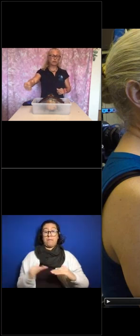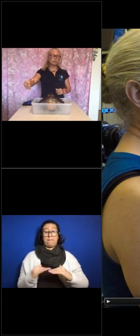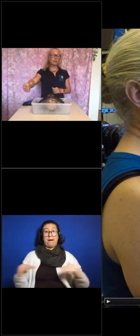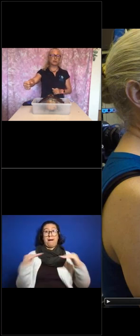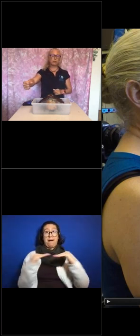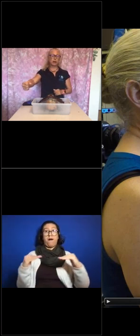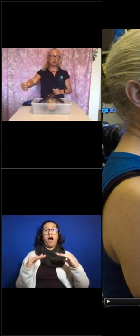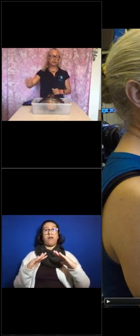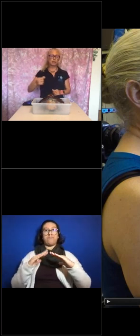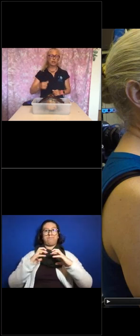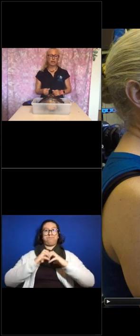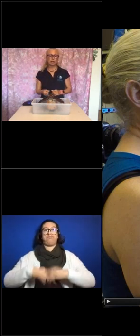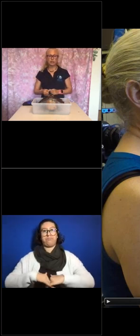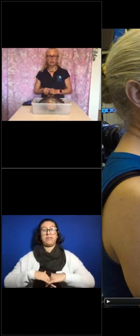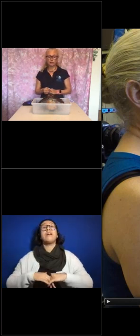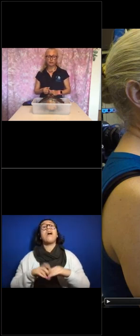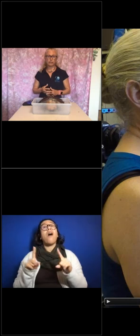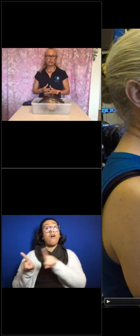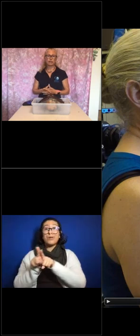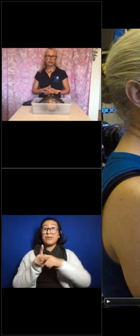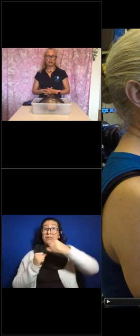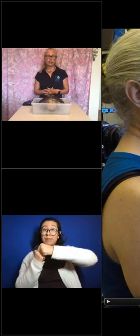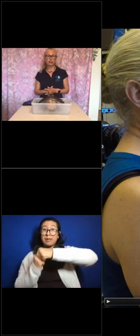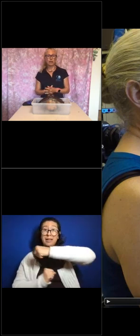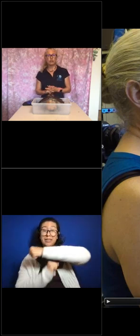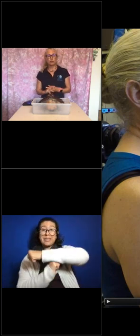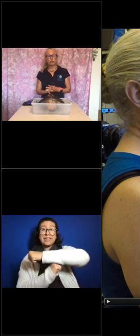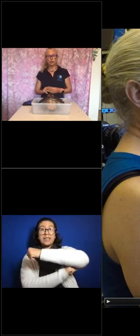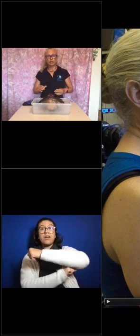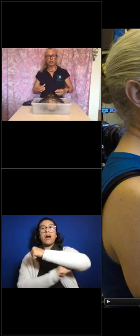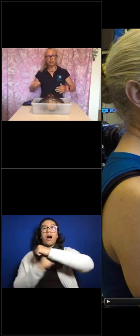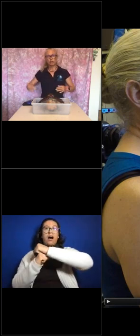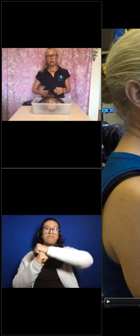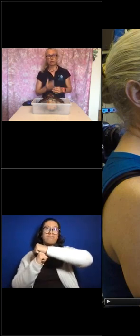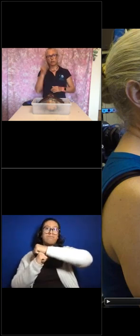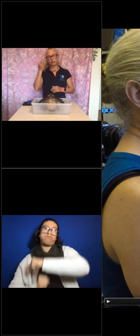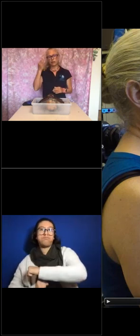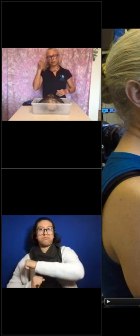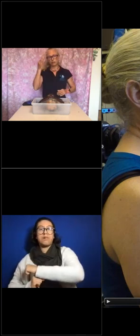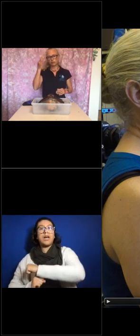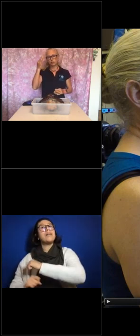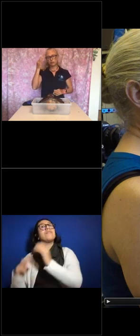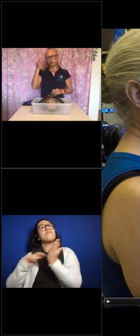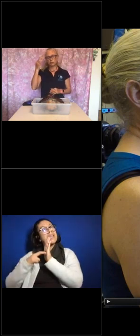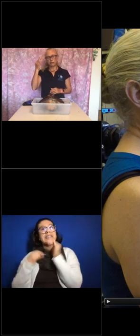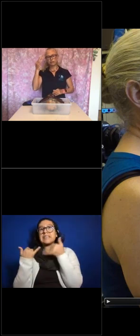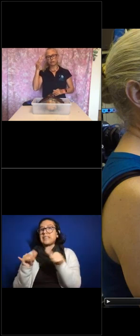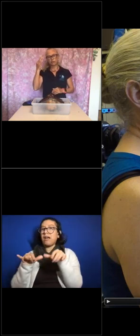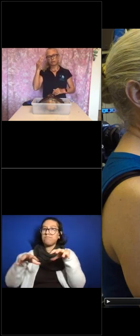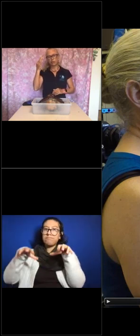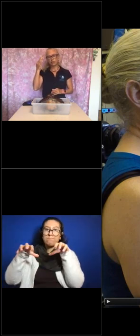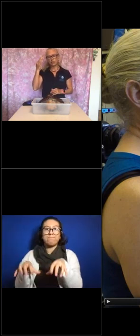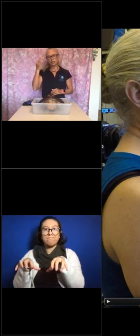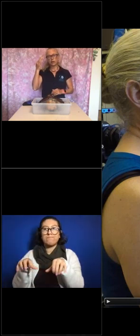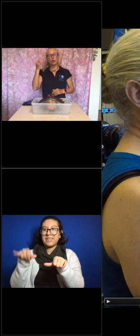of its major pilings and still stay sturdy. So this idea of vertical evacuation to be safe from flooding